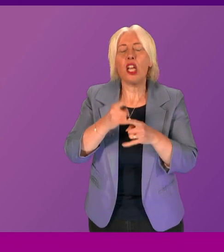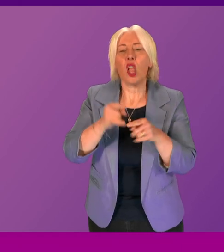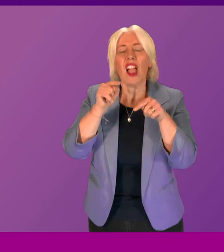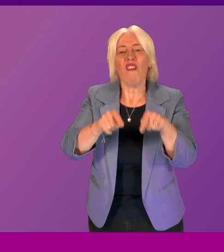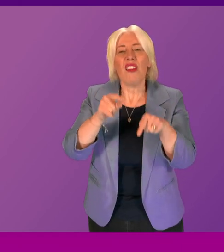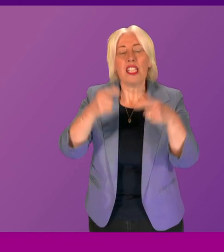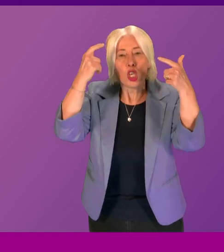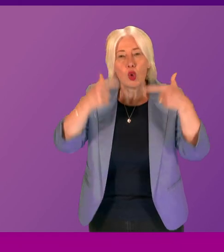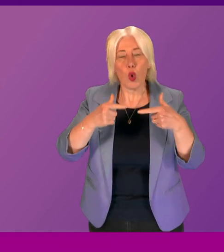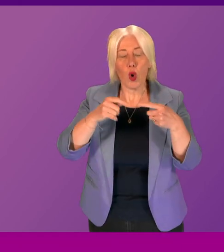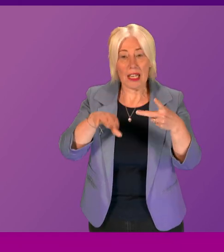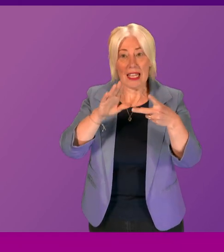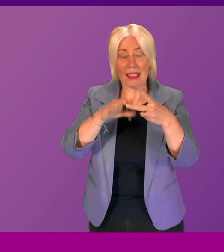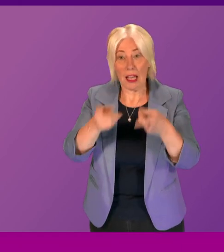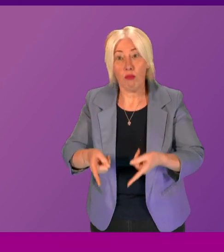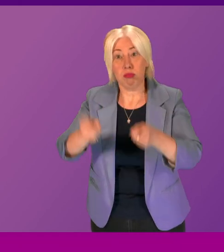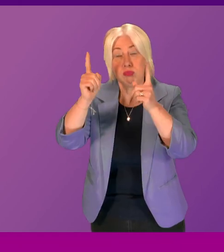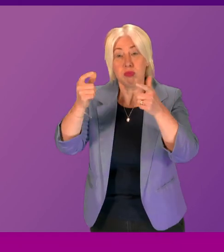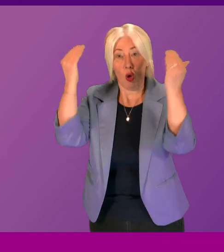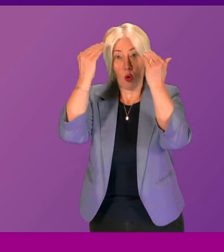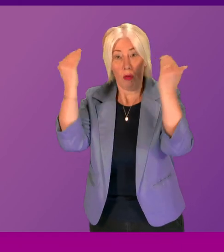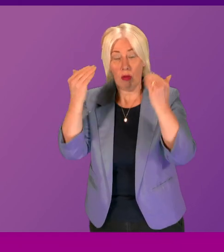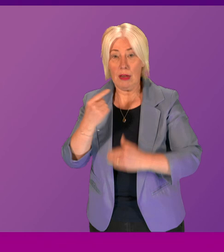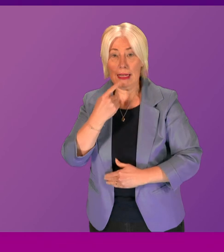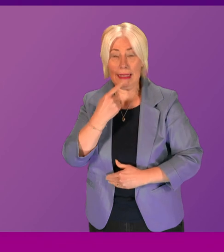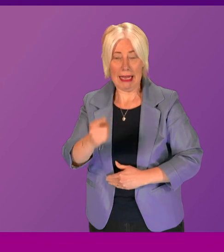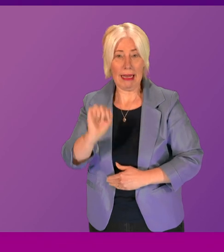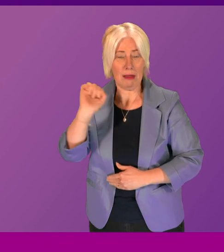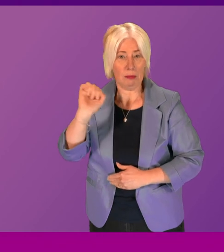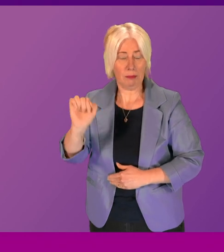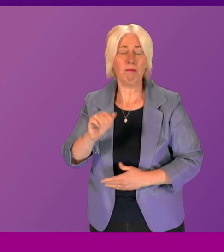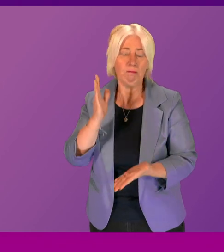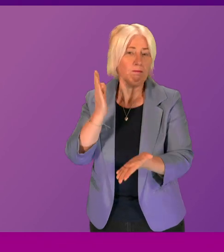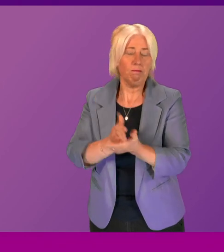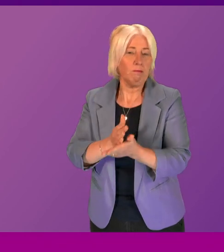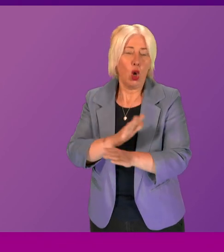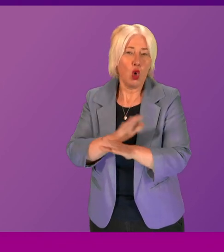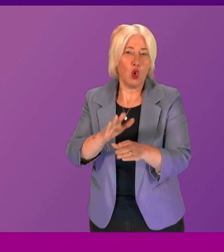second-highest judge, Lady Dorrian, told the Criminal Justice Committee: “the fact is that there is no option to do nothing.